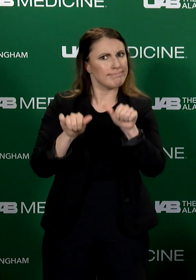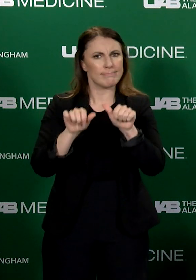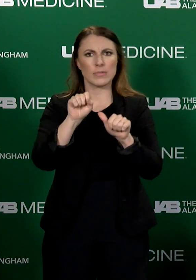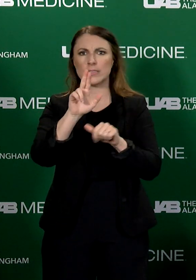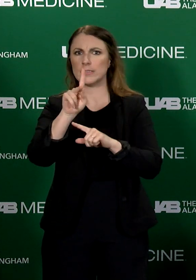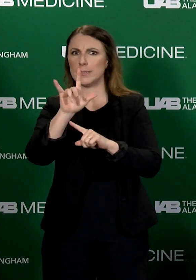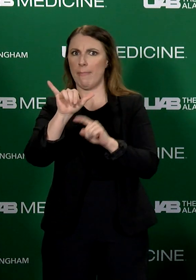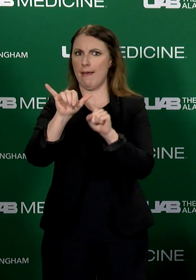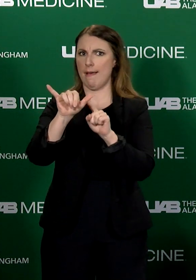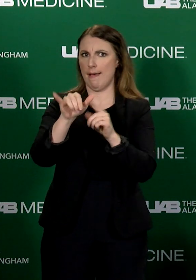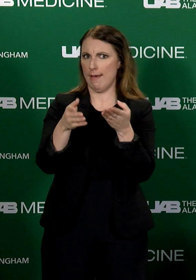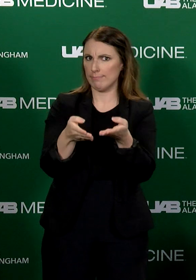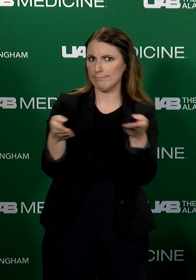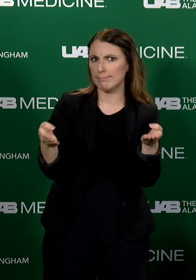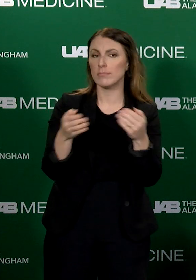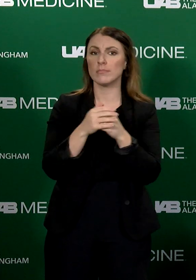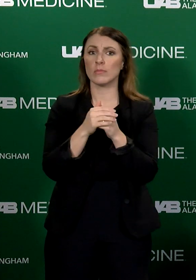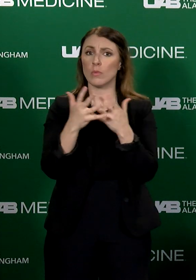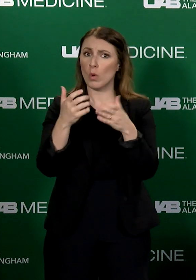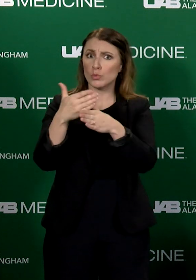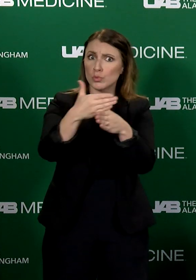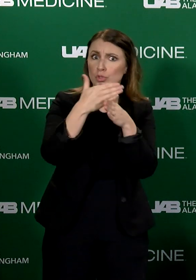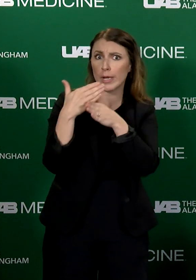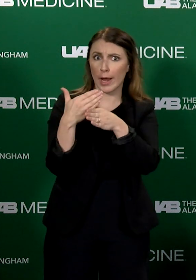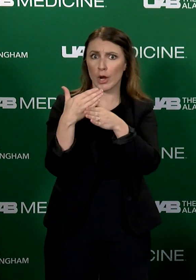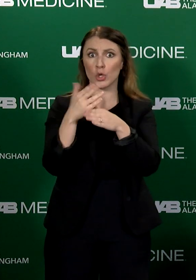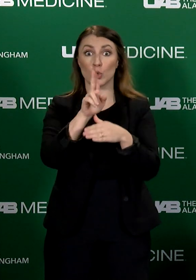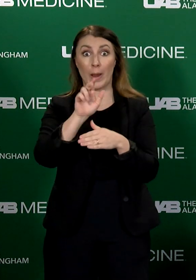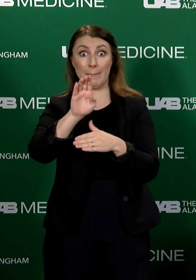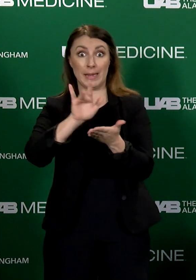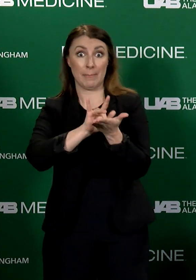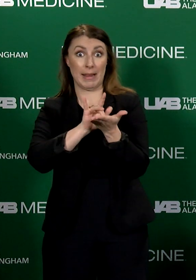share with you what UAB medicine and supply chain is doing and how we've